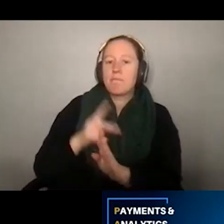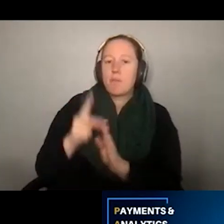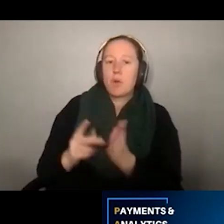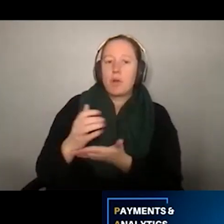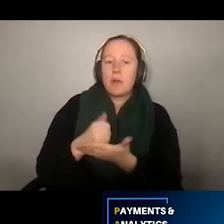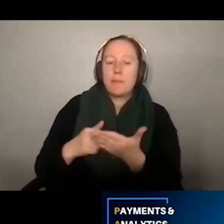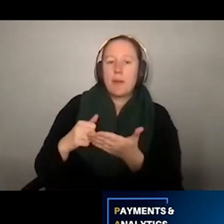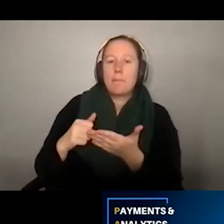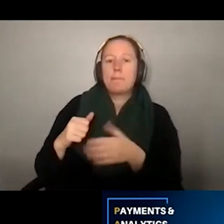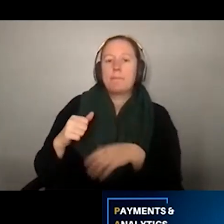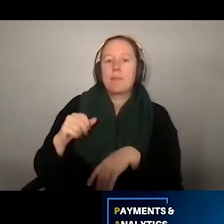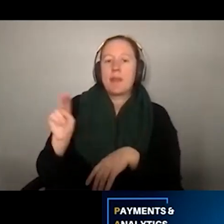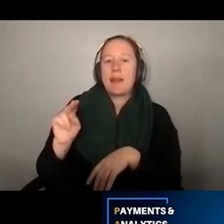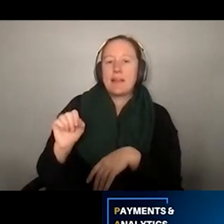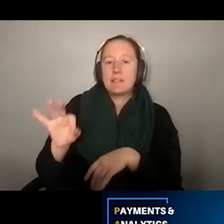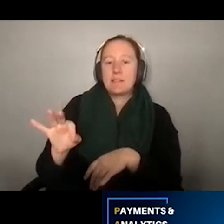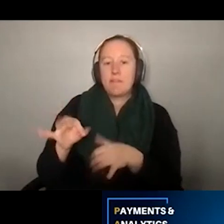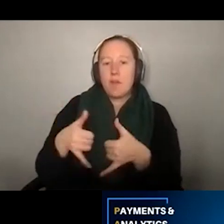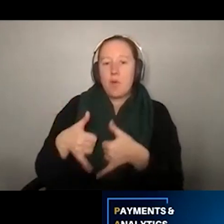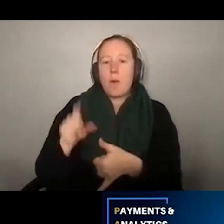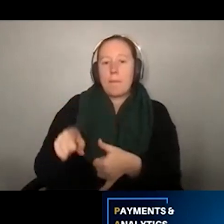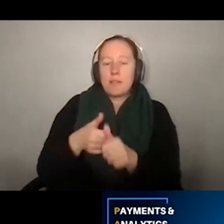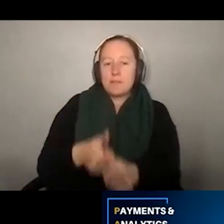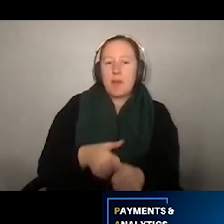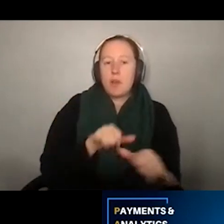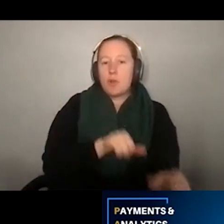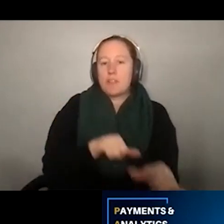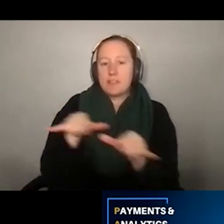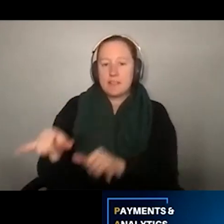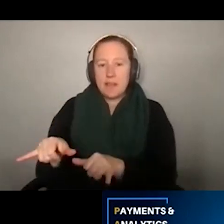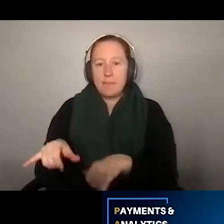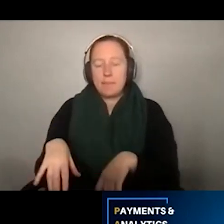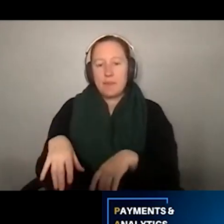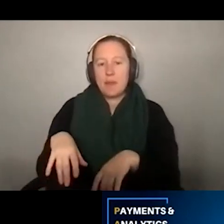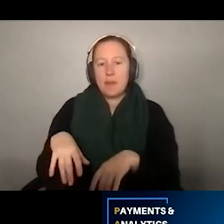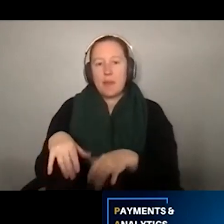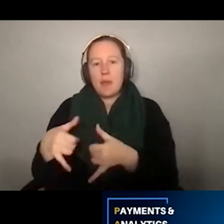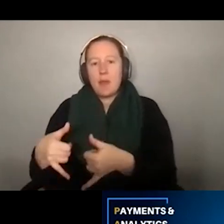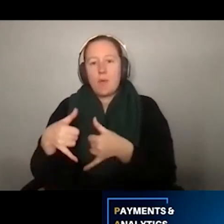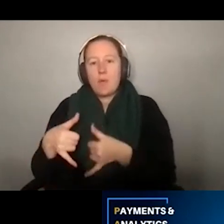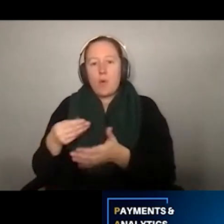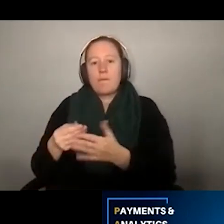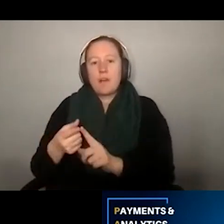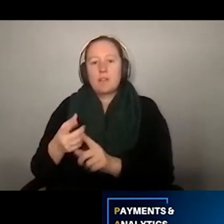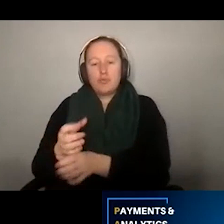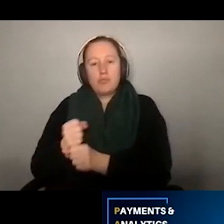an NSF award must follow the same spending rules as the award funds received from NSF? Lucentia Davidson: Yeah, that's